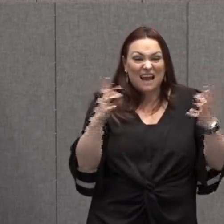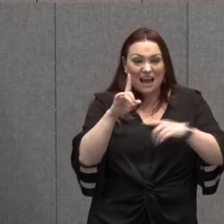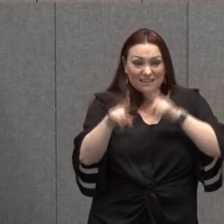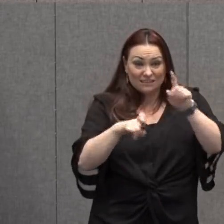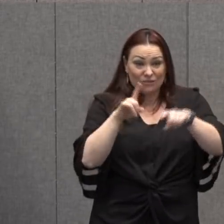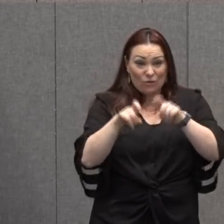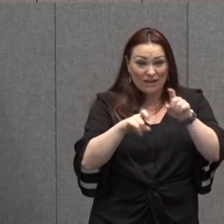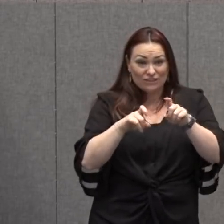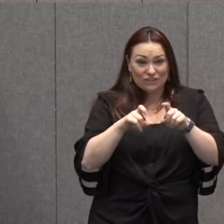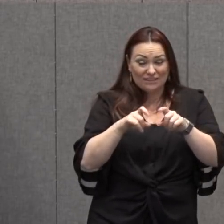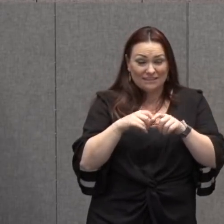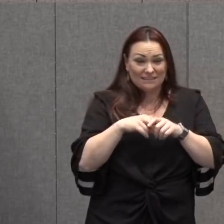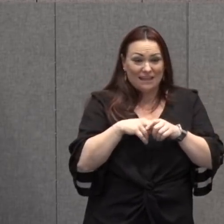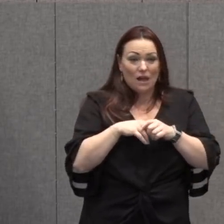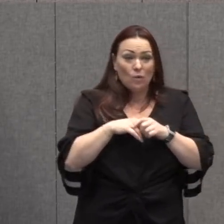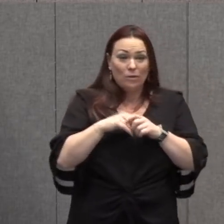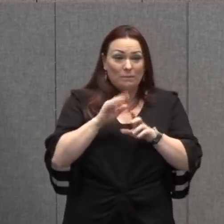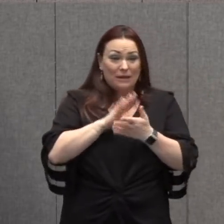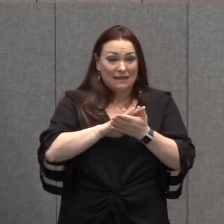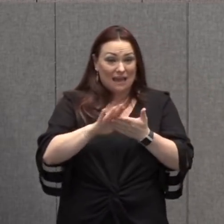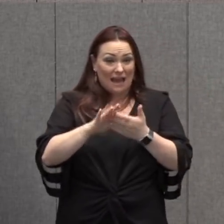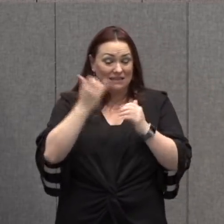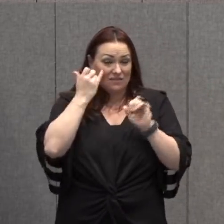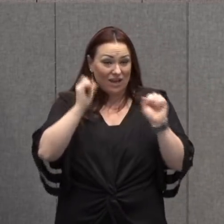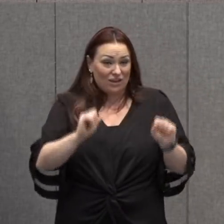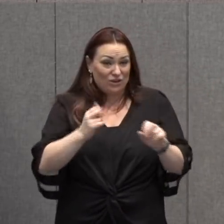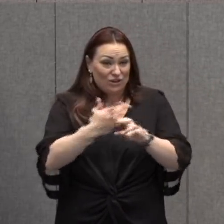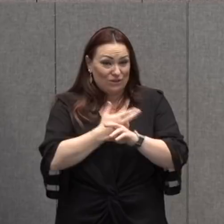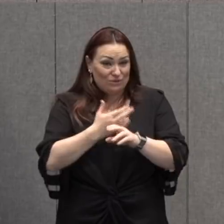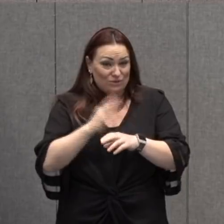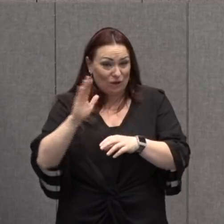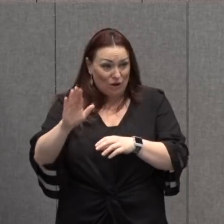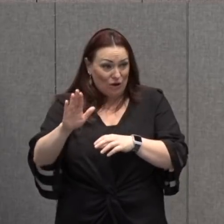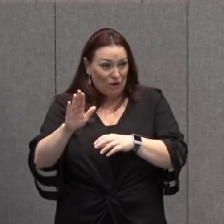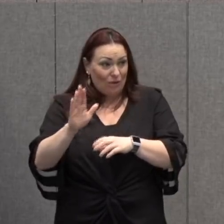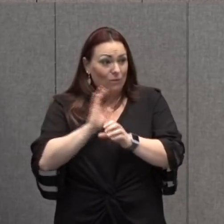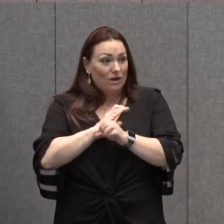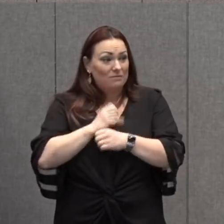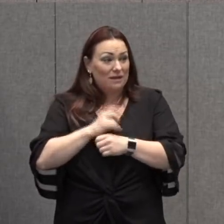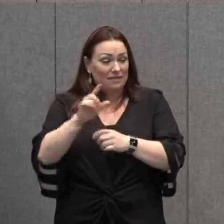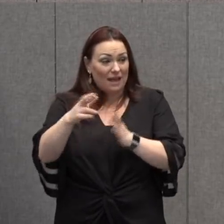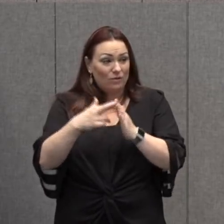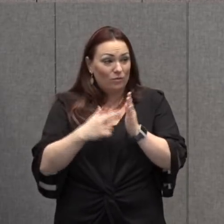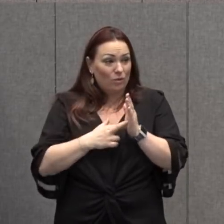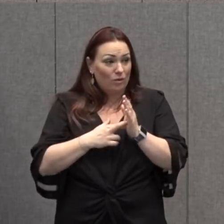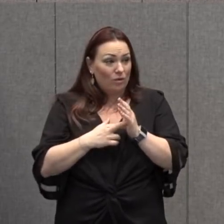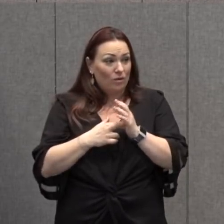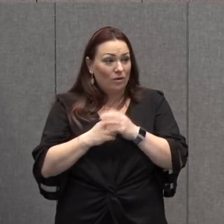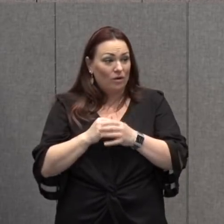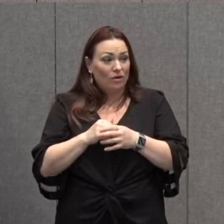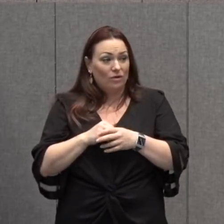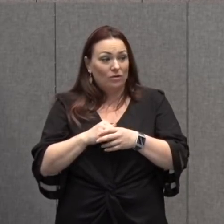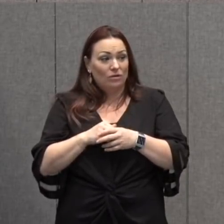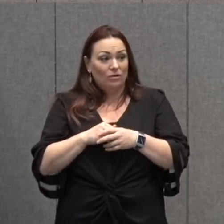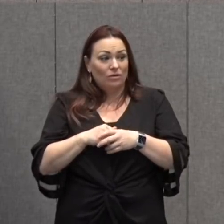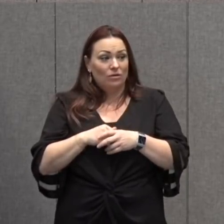Oh, wouldn't it be nice if I could use her? So we're gonna make that a rule. 'Cause I want her to feel successful.